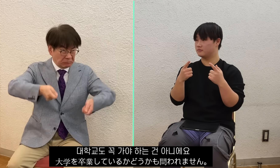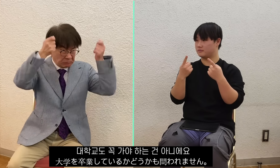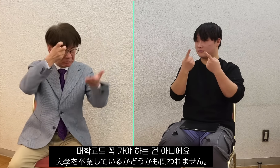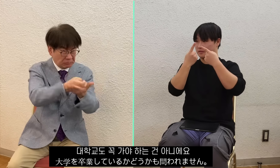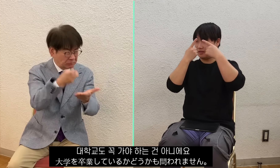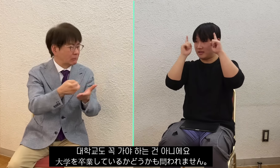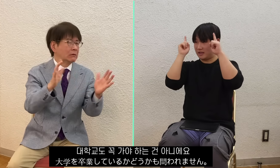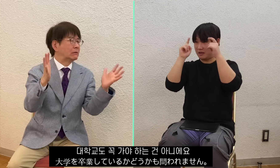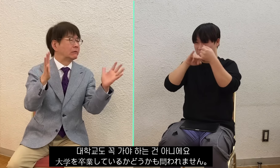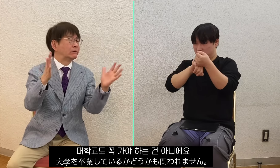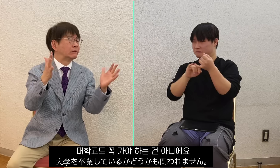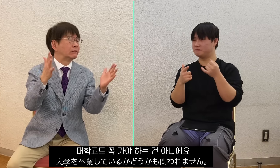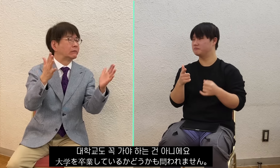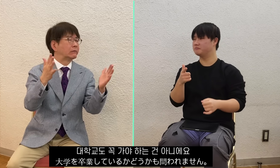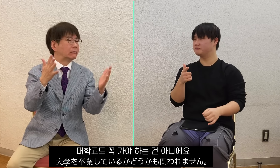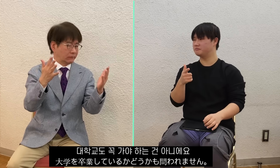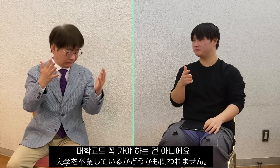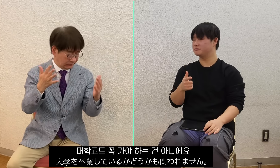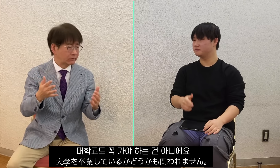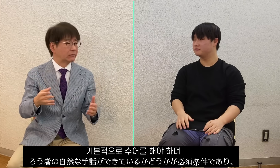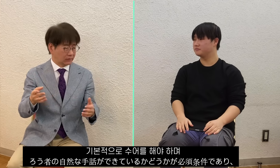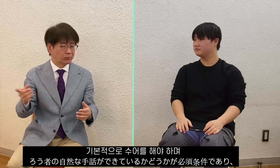You don't even have to go to college.